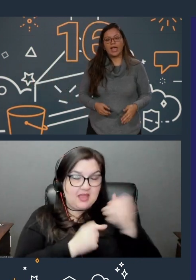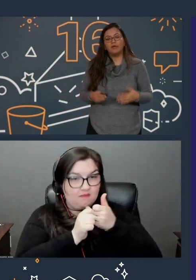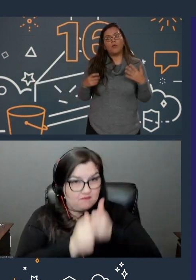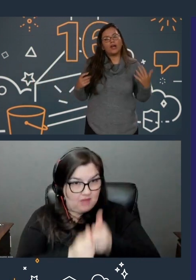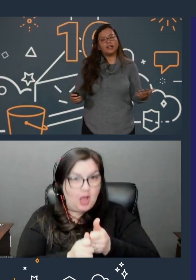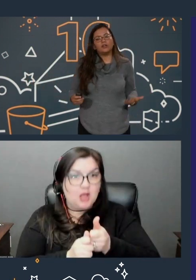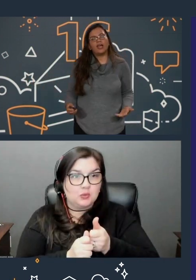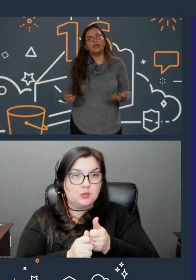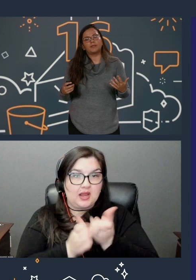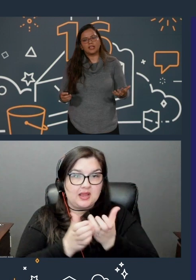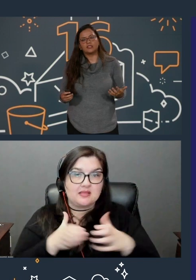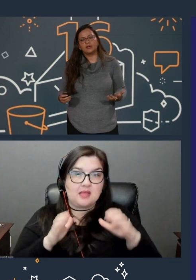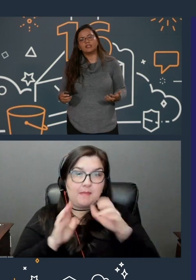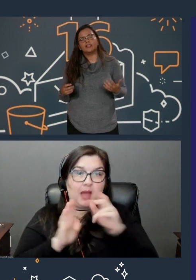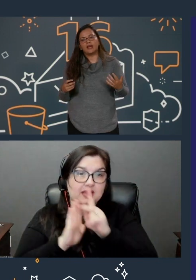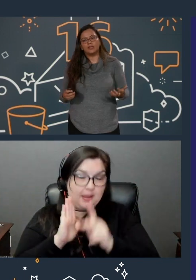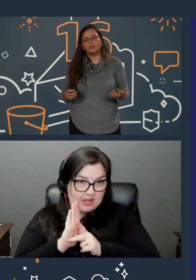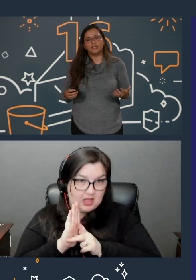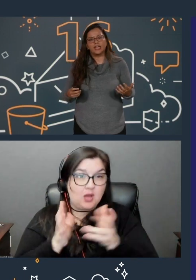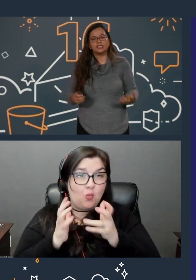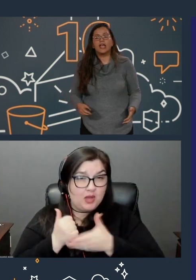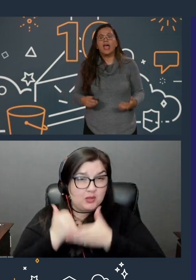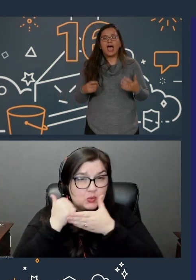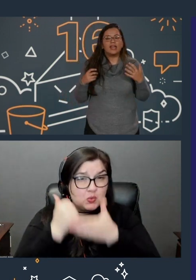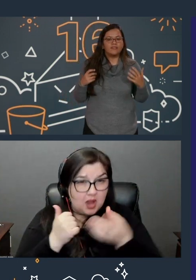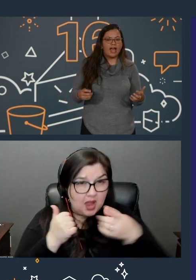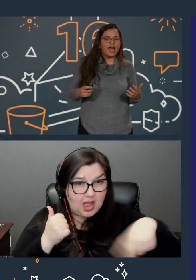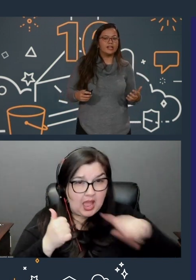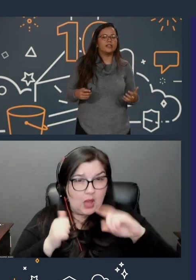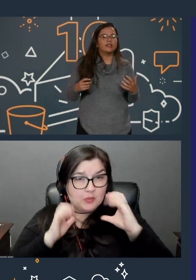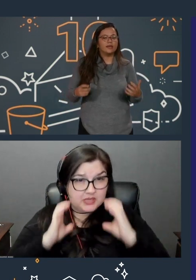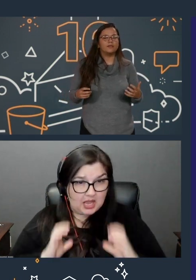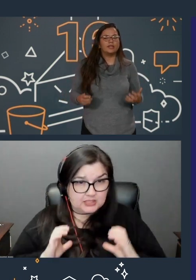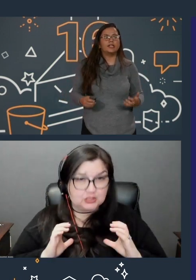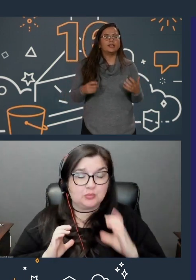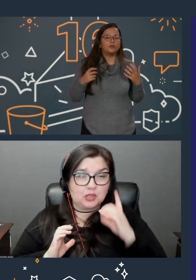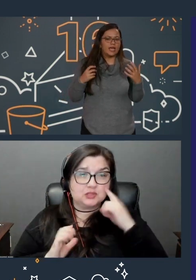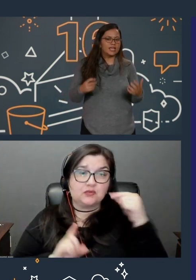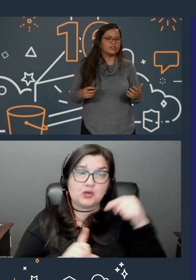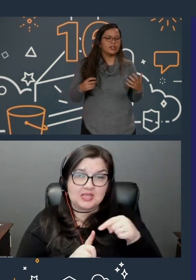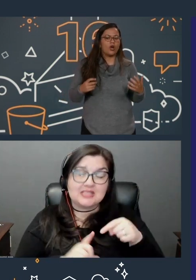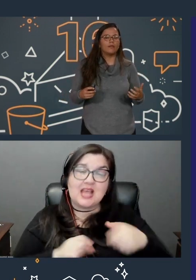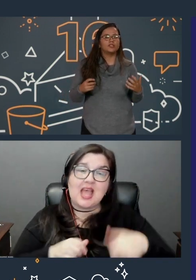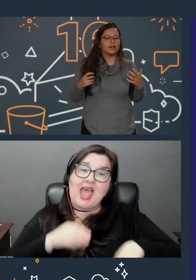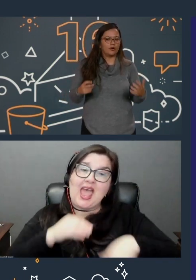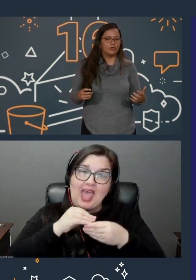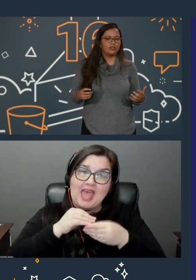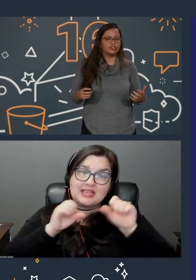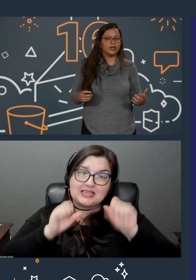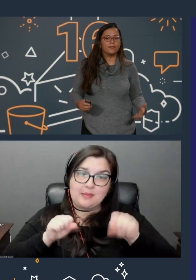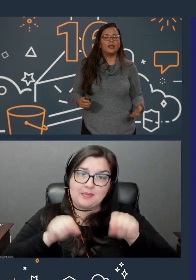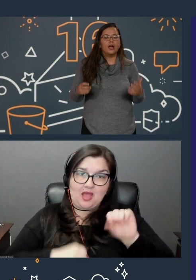And we wanted to help customers in that use case and have added the capability to S3 object ownership